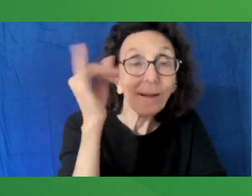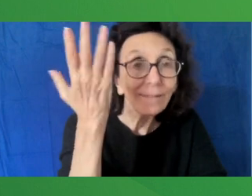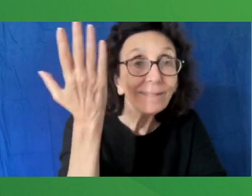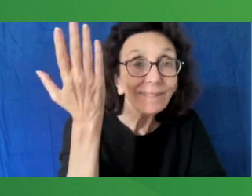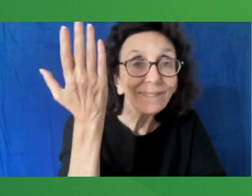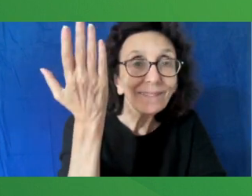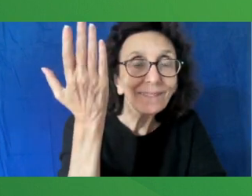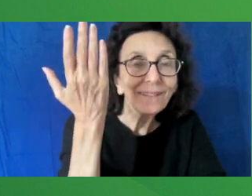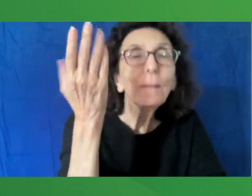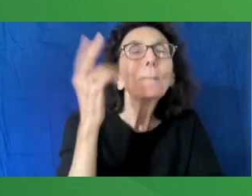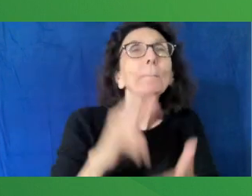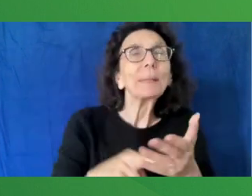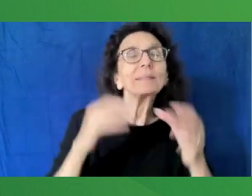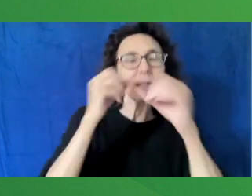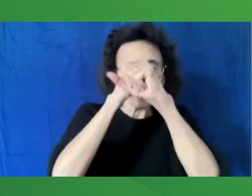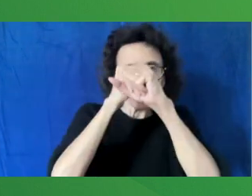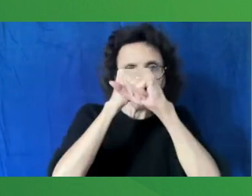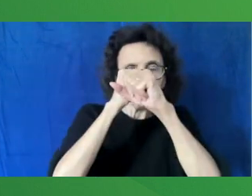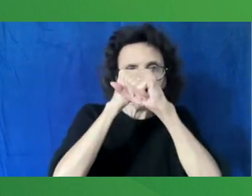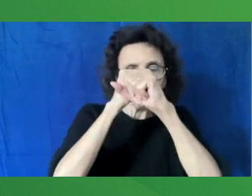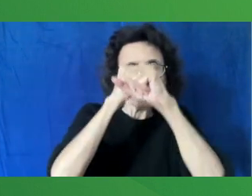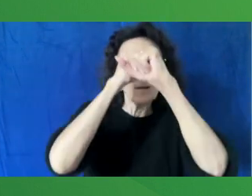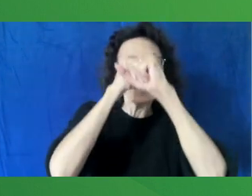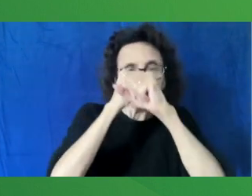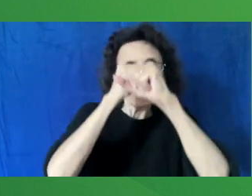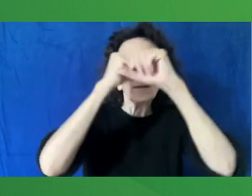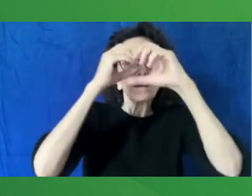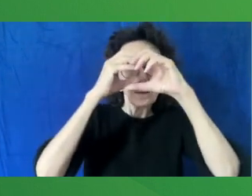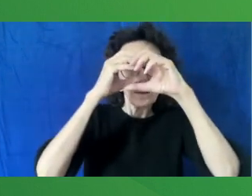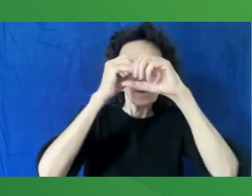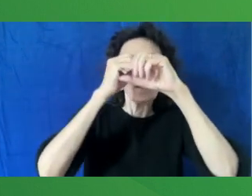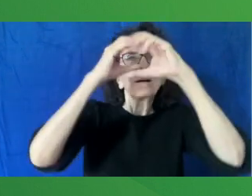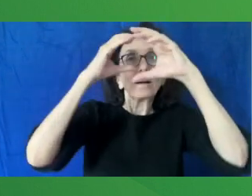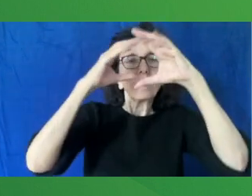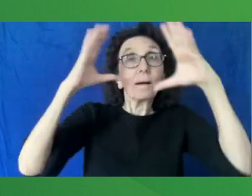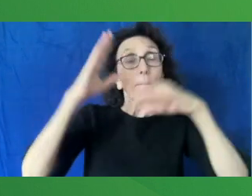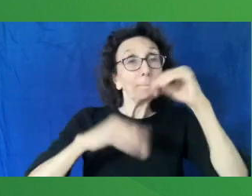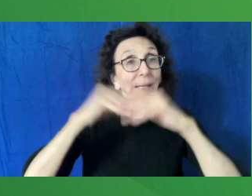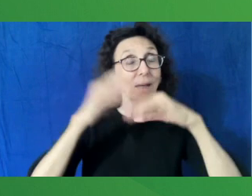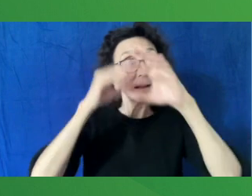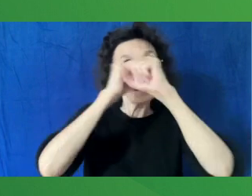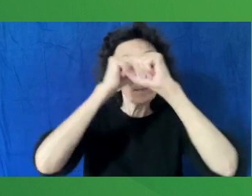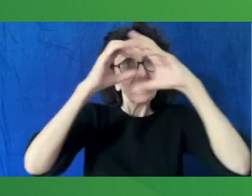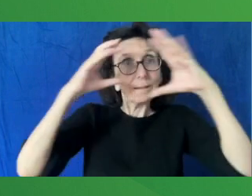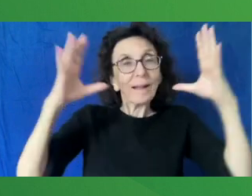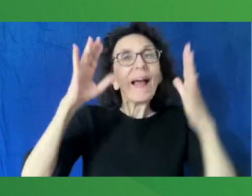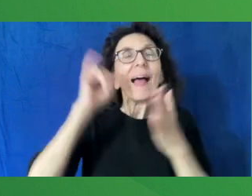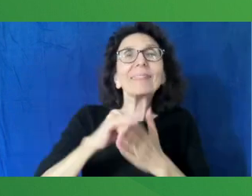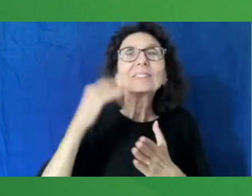understanding and they're building their knowledge. And that's why we have these facilitated class discussions.